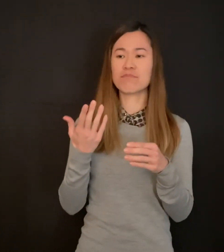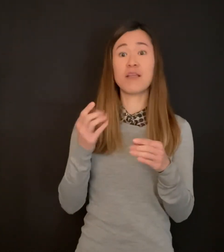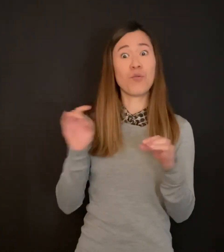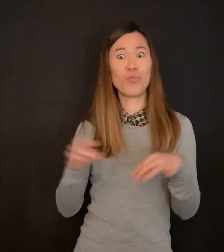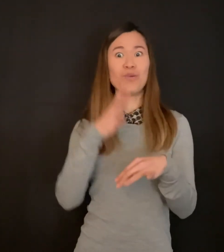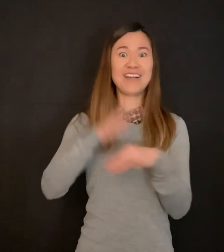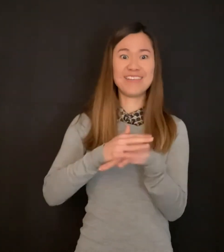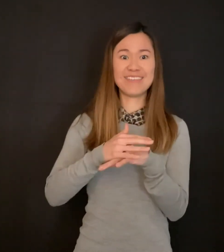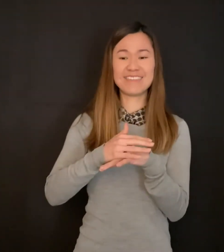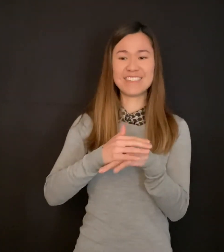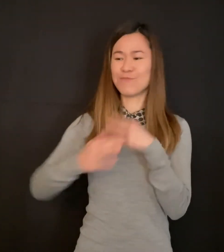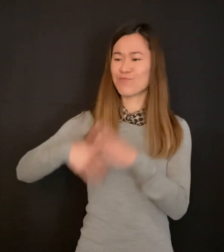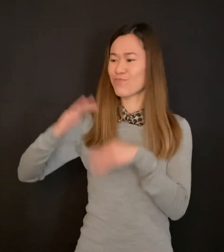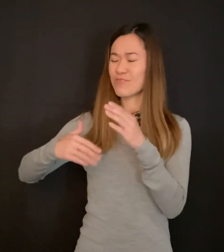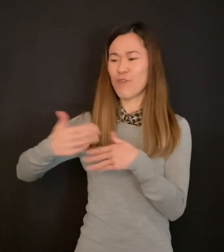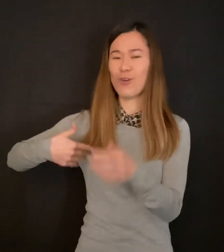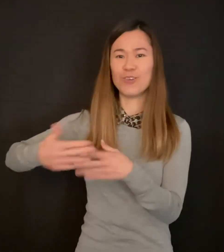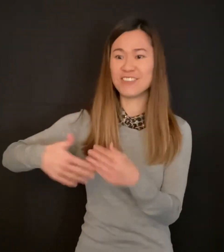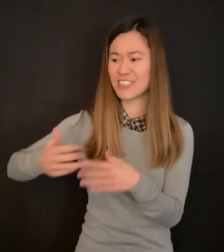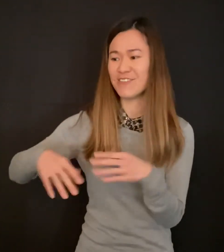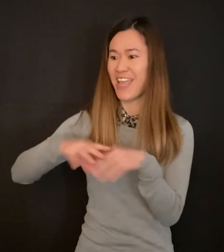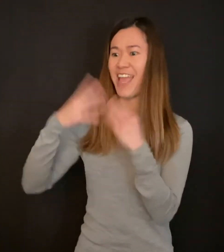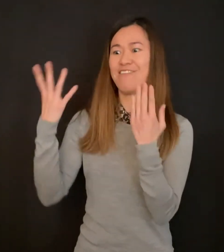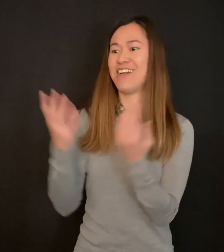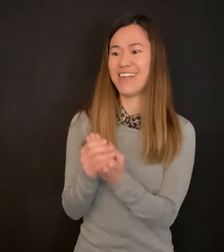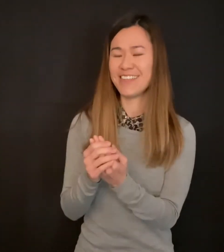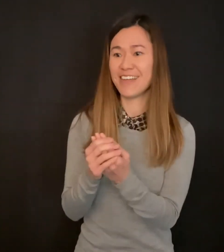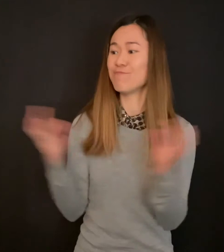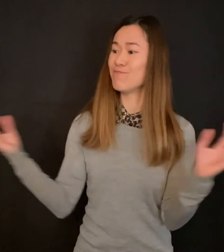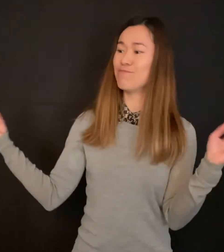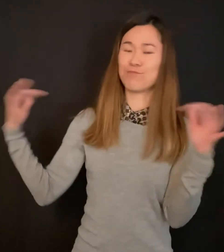Meaning is it negative, is it critical, or ugly?